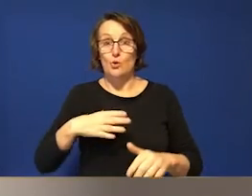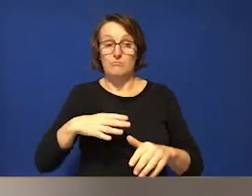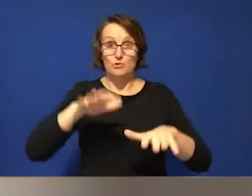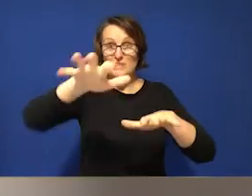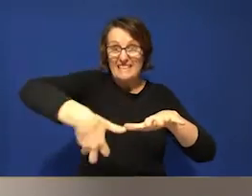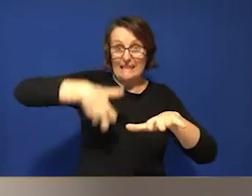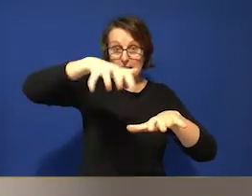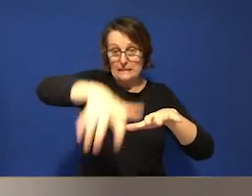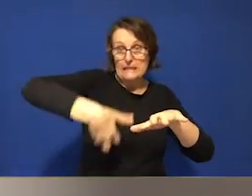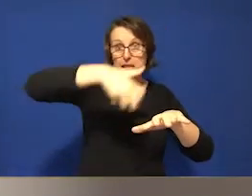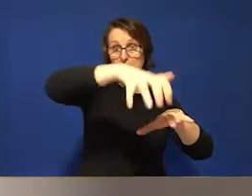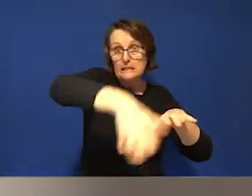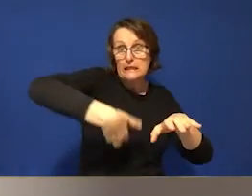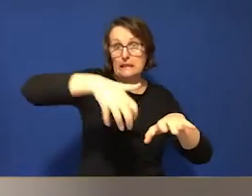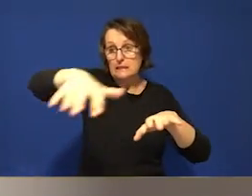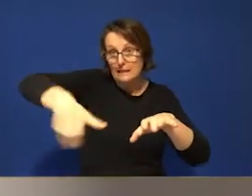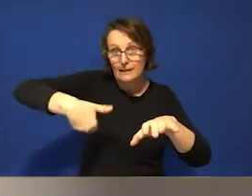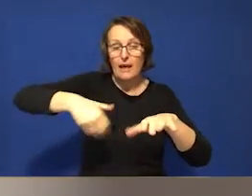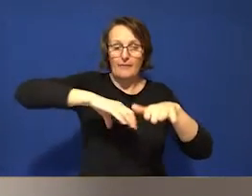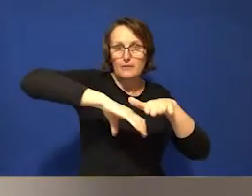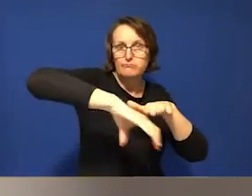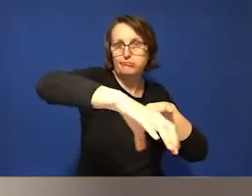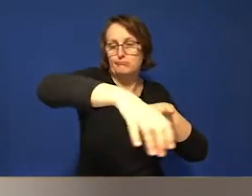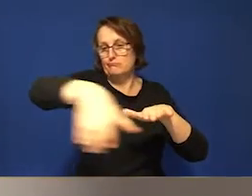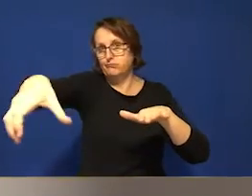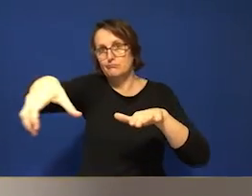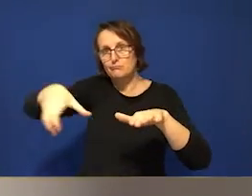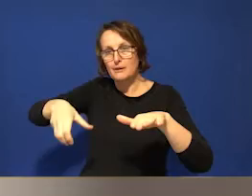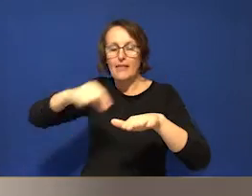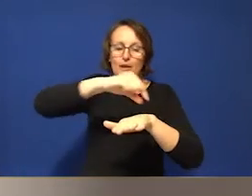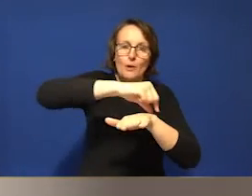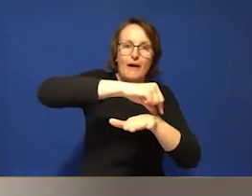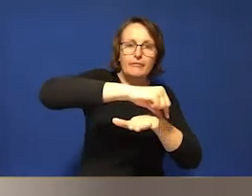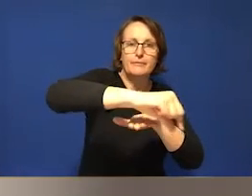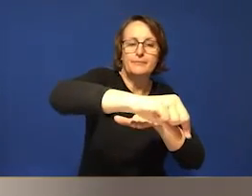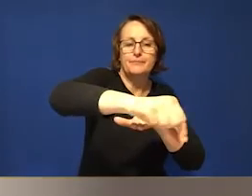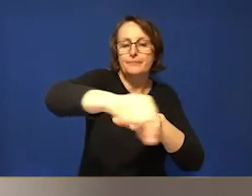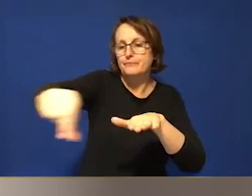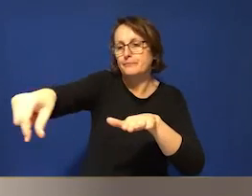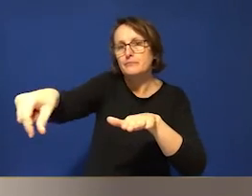and then you build a building inside that hole, and then there's a perimeter around it, which is like a drainage layer and a service layer.